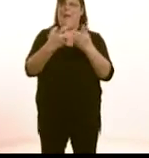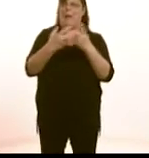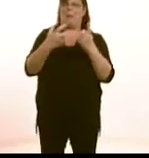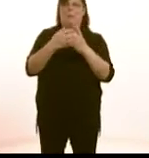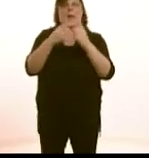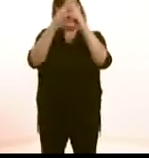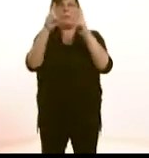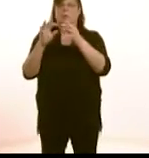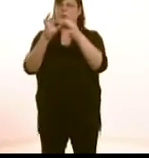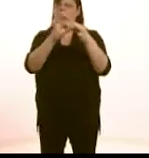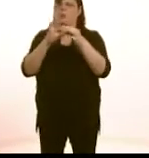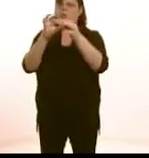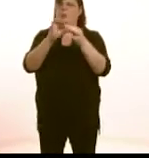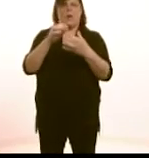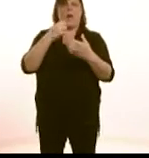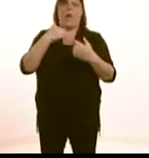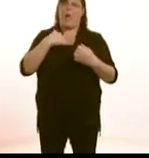an interest as a member of a housing association.